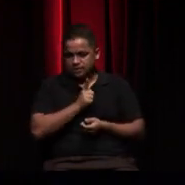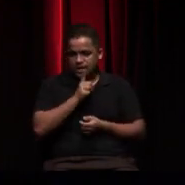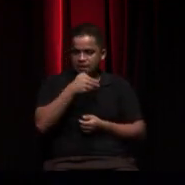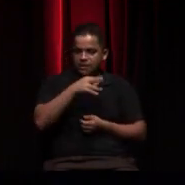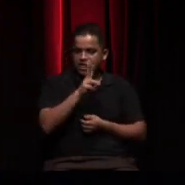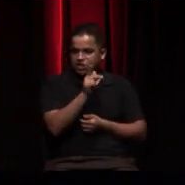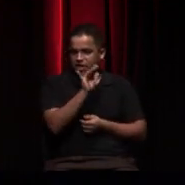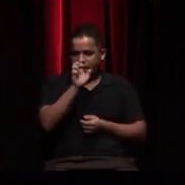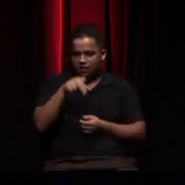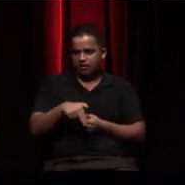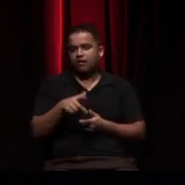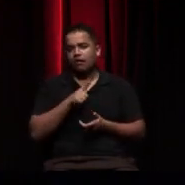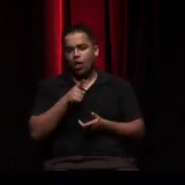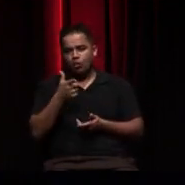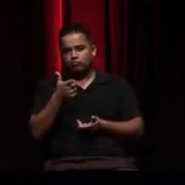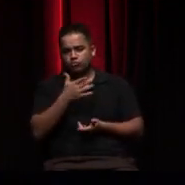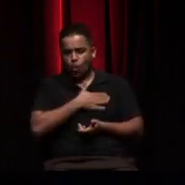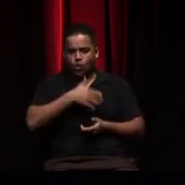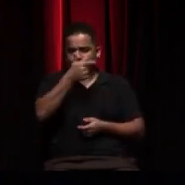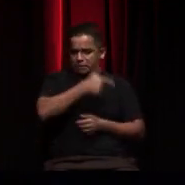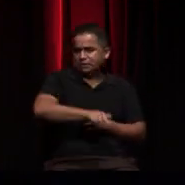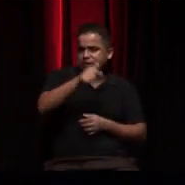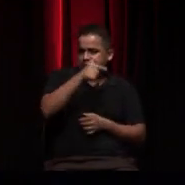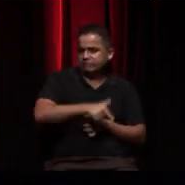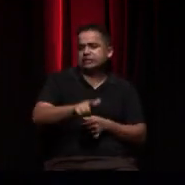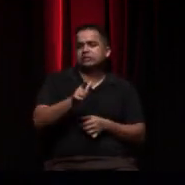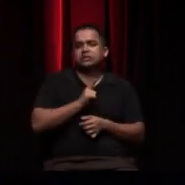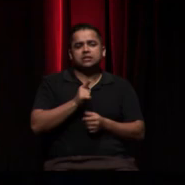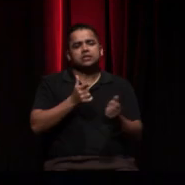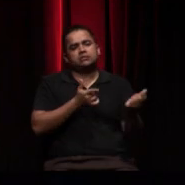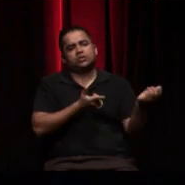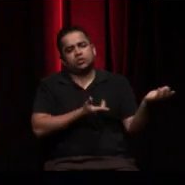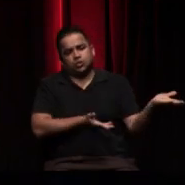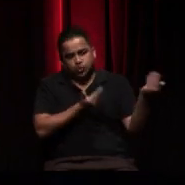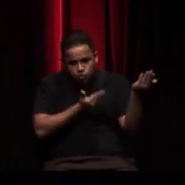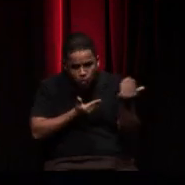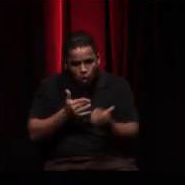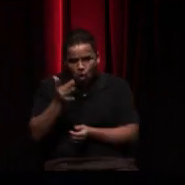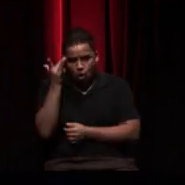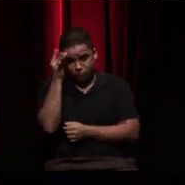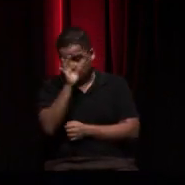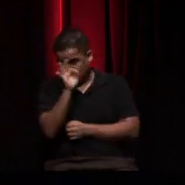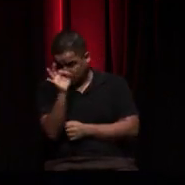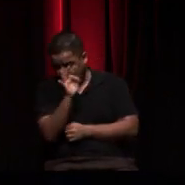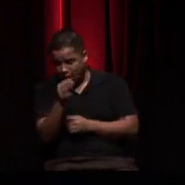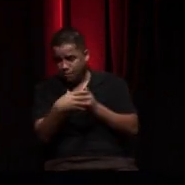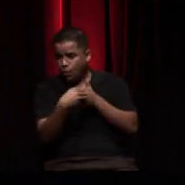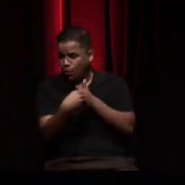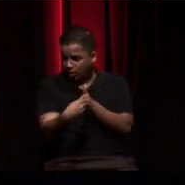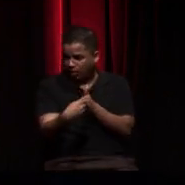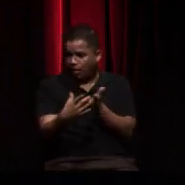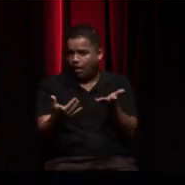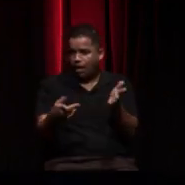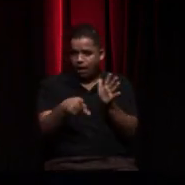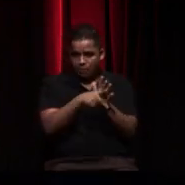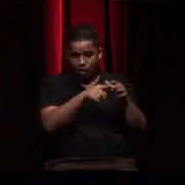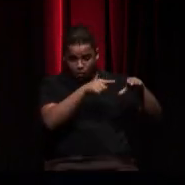I like to repeat this case as many young people don’t know that the Michelin Guide belongs to Michelin tires.